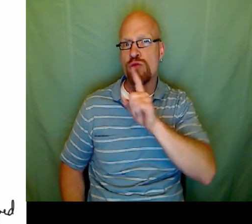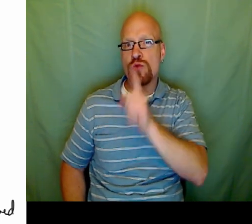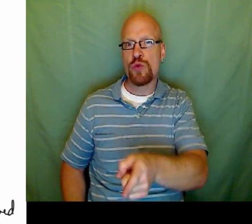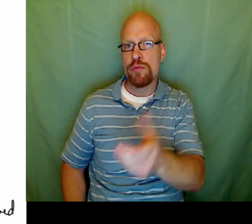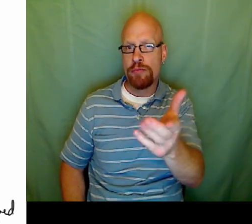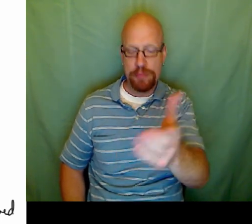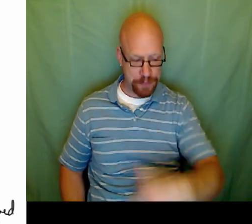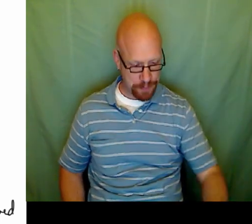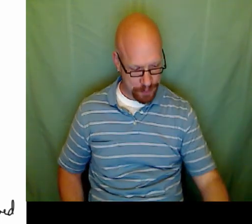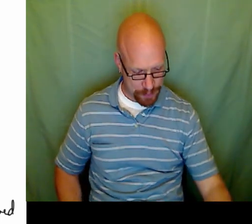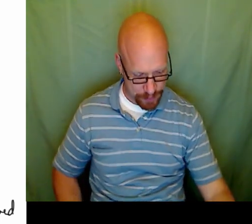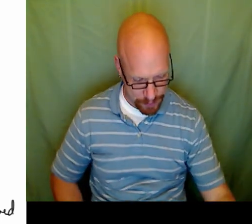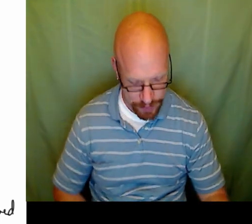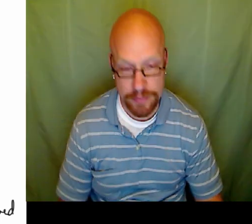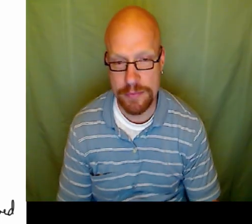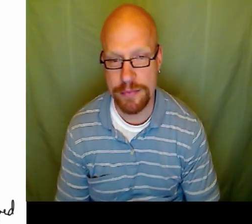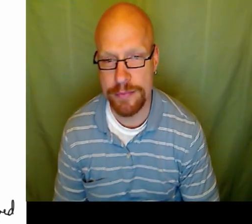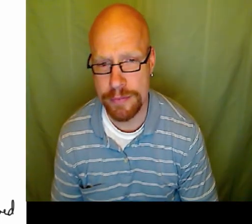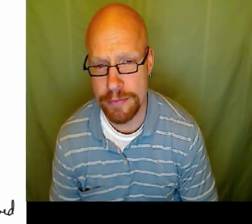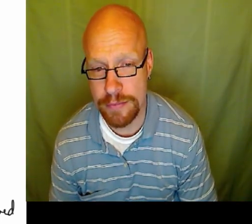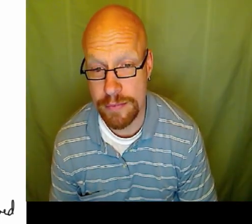Therefore the system will always be true.